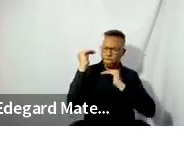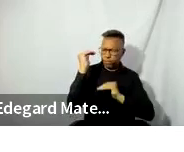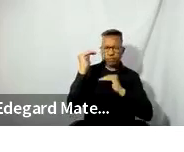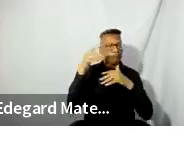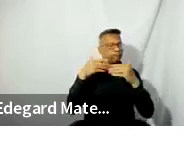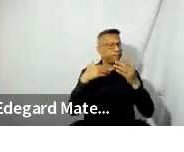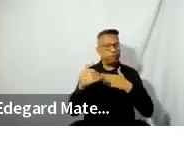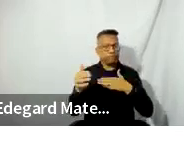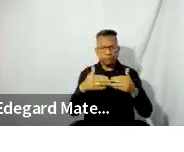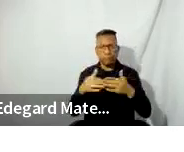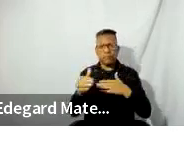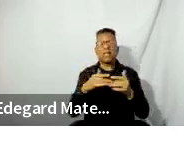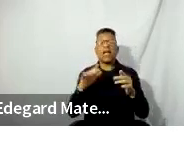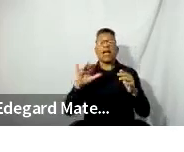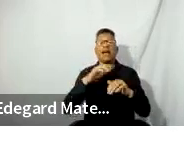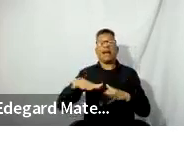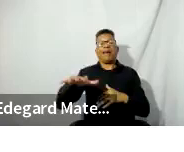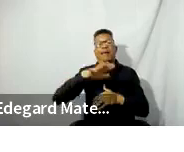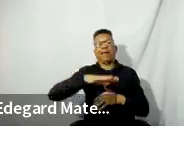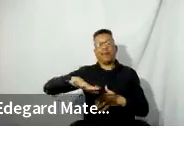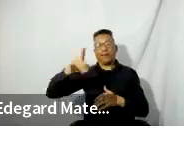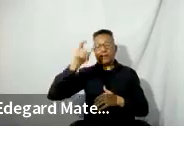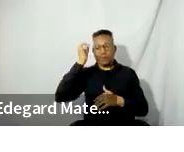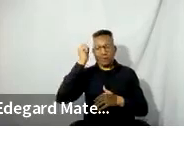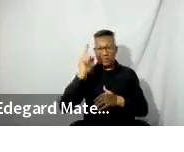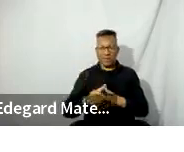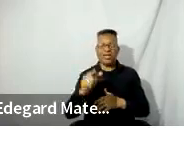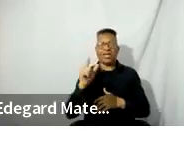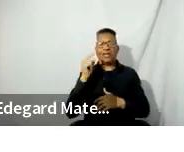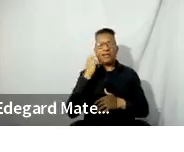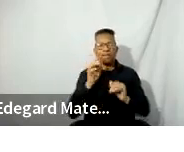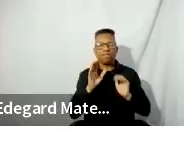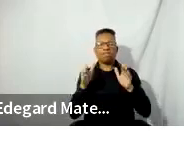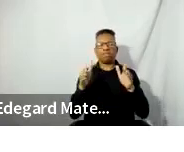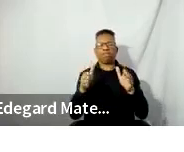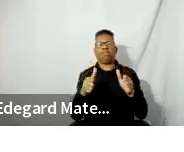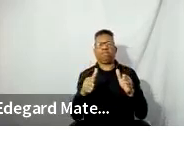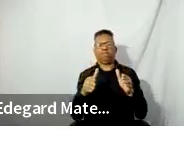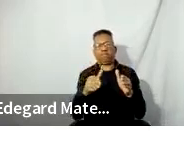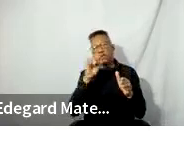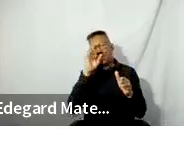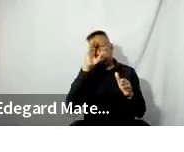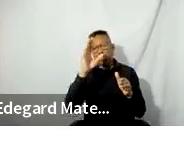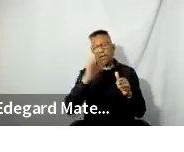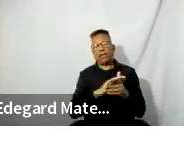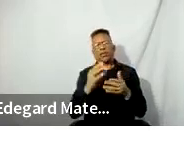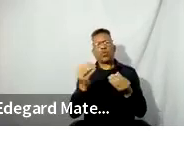ing more ing more specifically more specifically how the natural functions functions which are